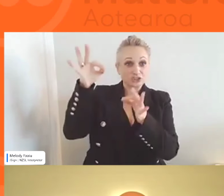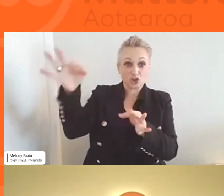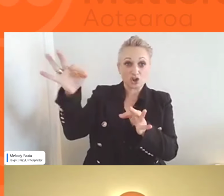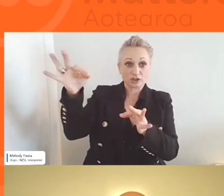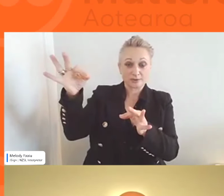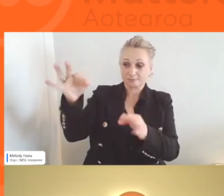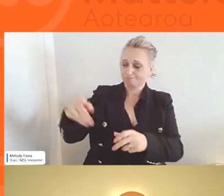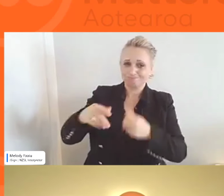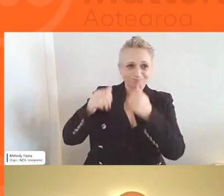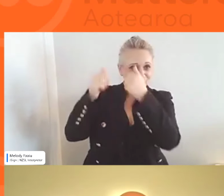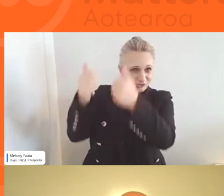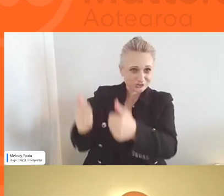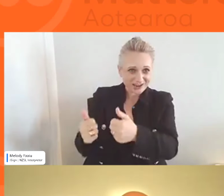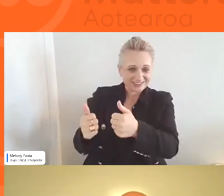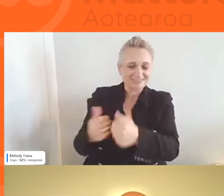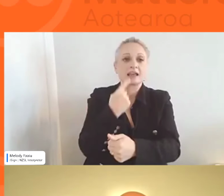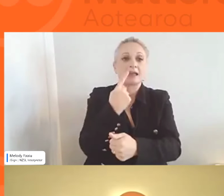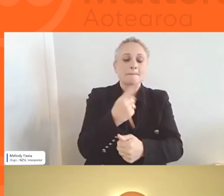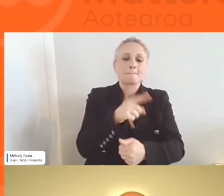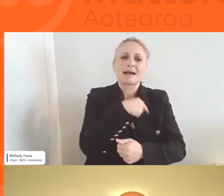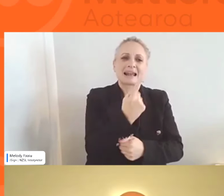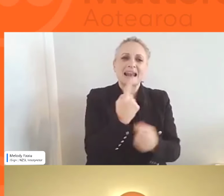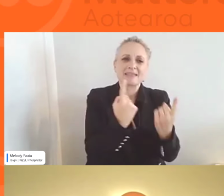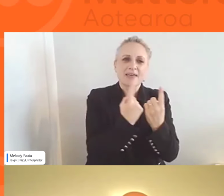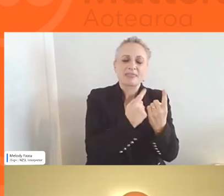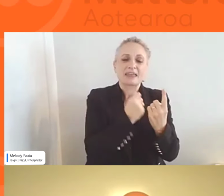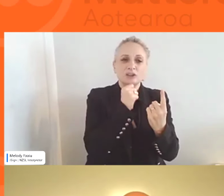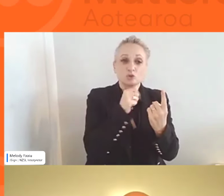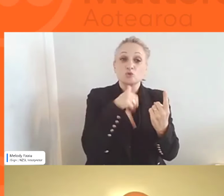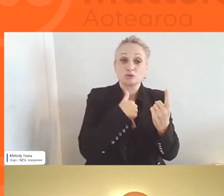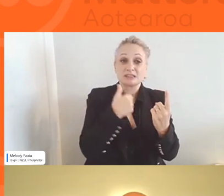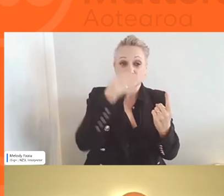another thing that people need to remember about standards, and